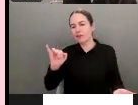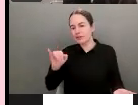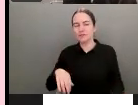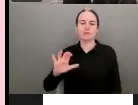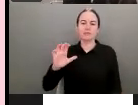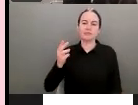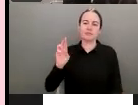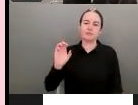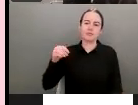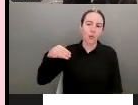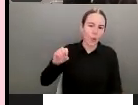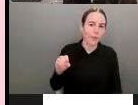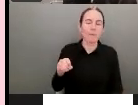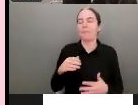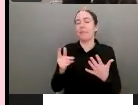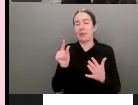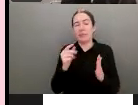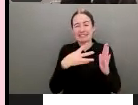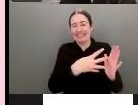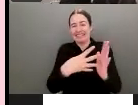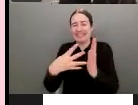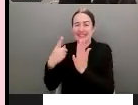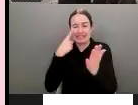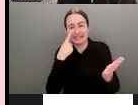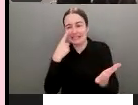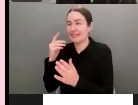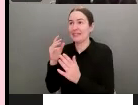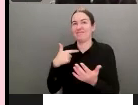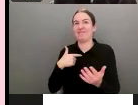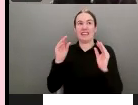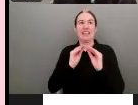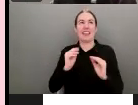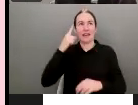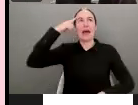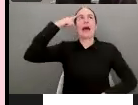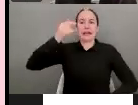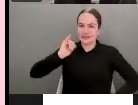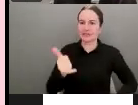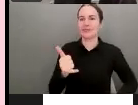I cannot say on good resources on that.